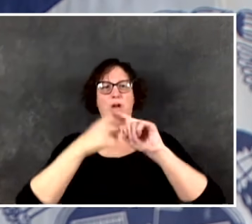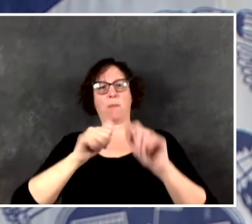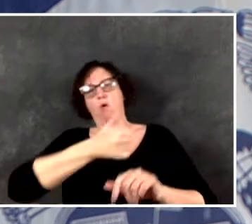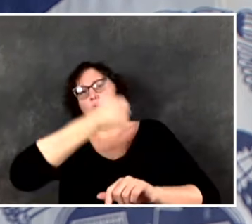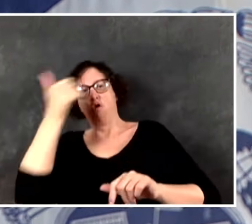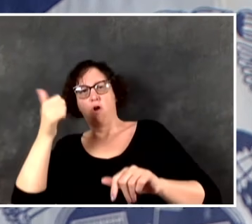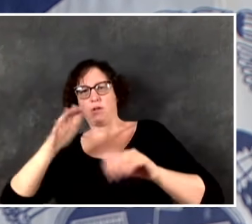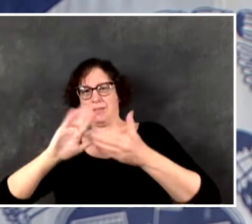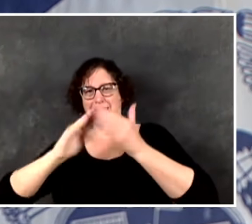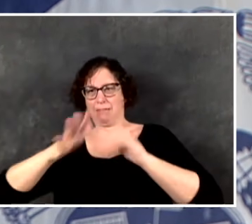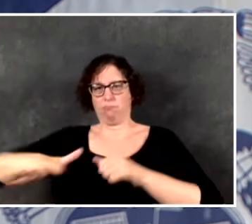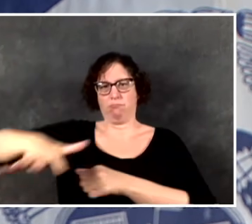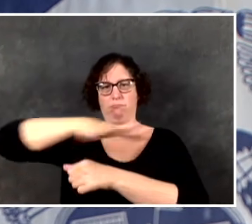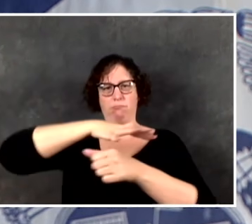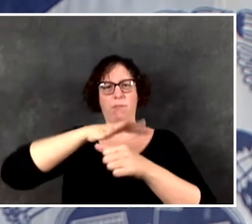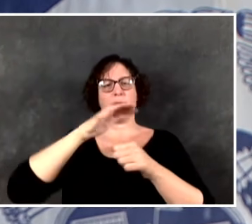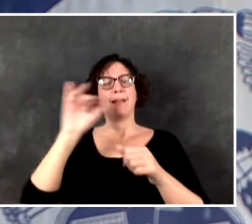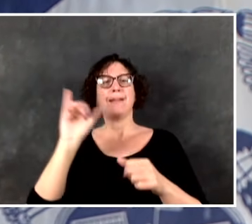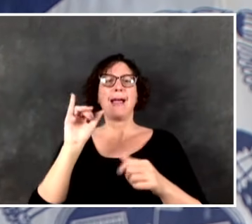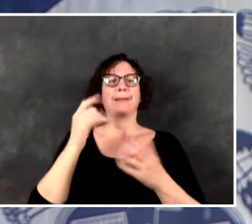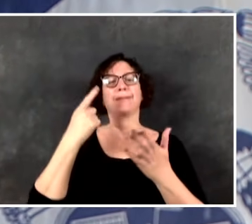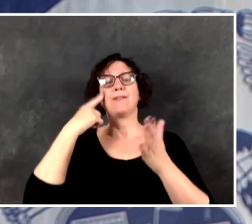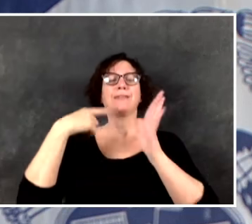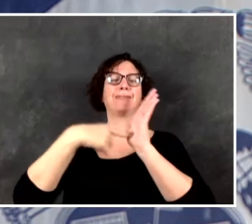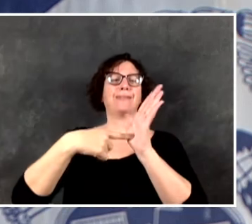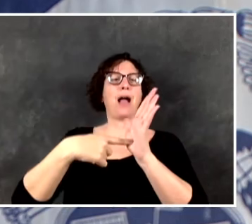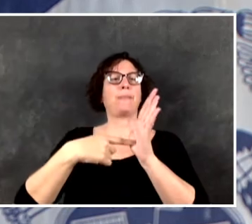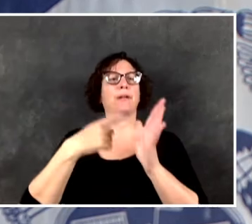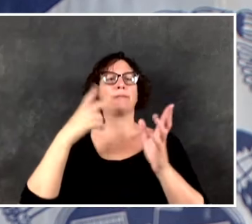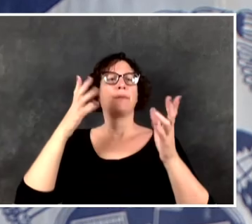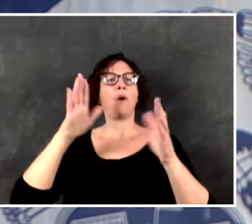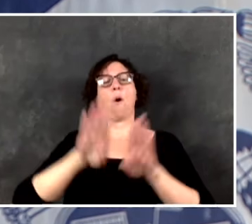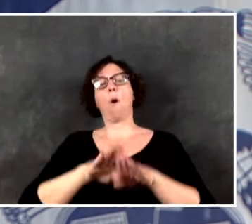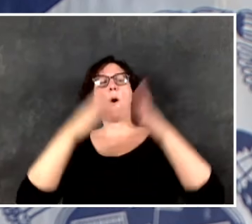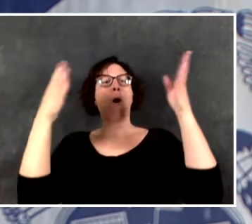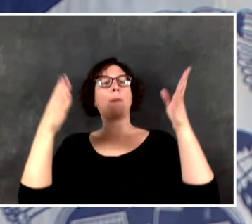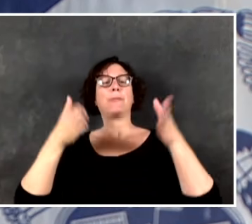TYPE OOF PEN STREETS PLANS.